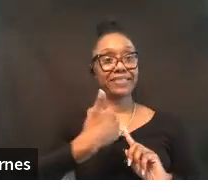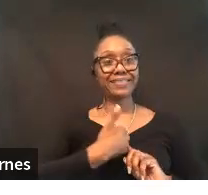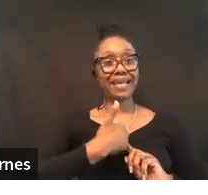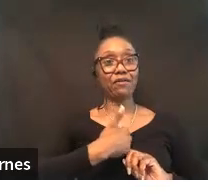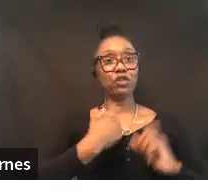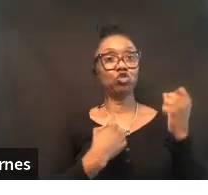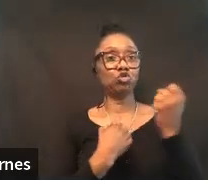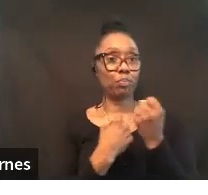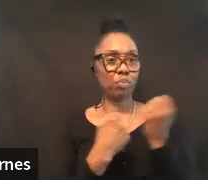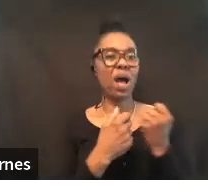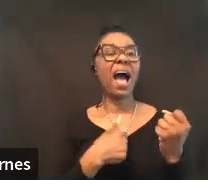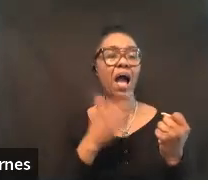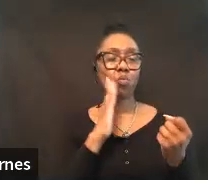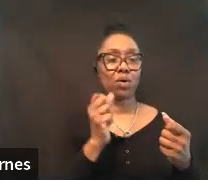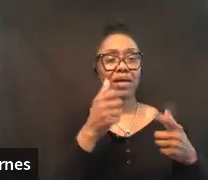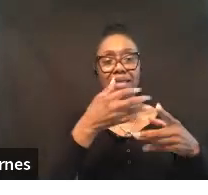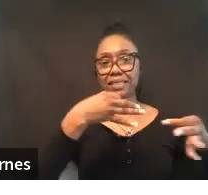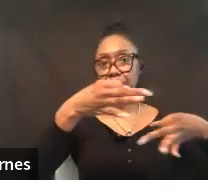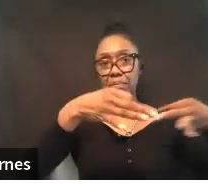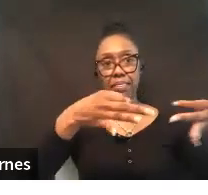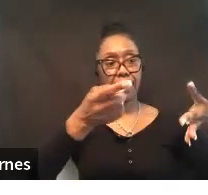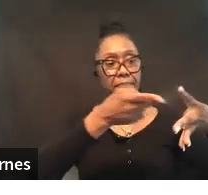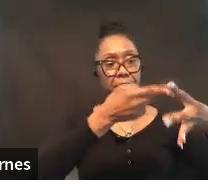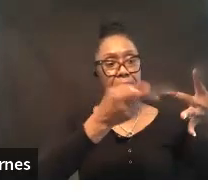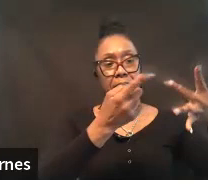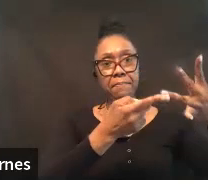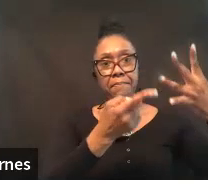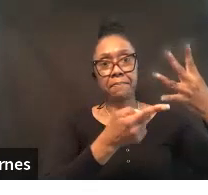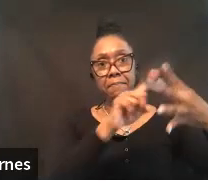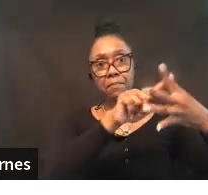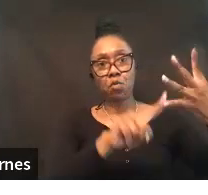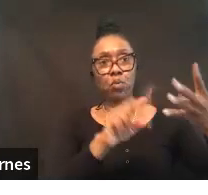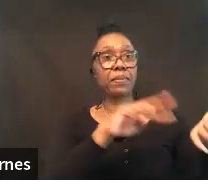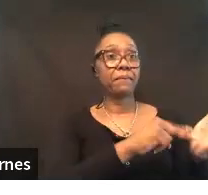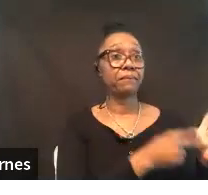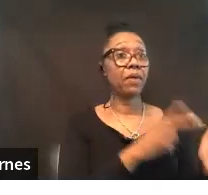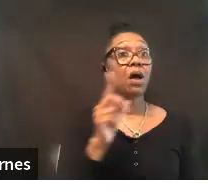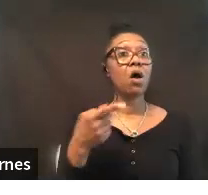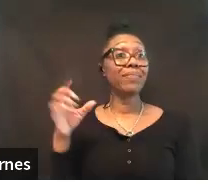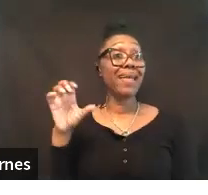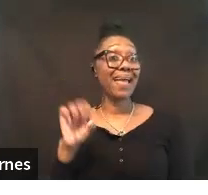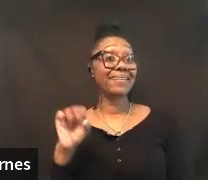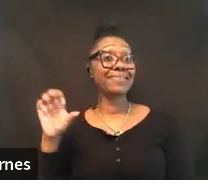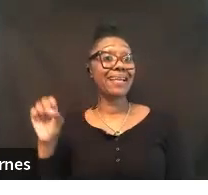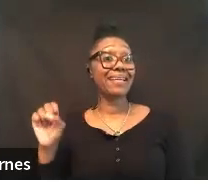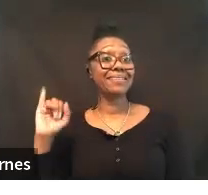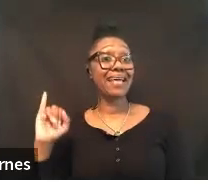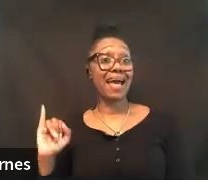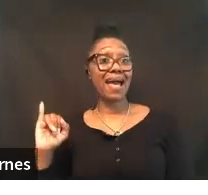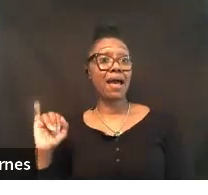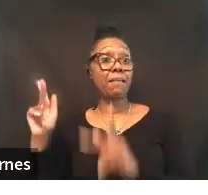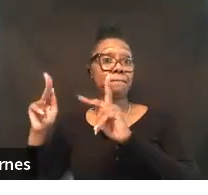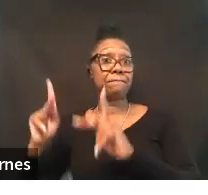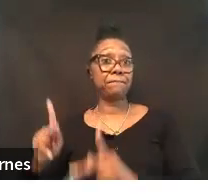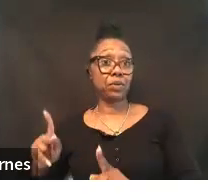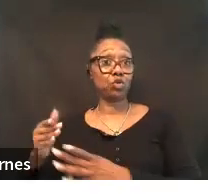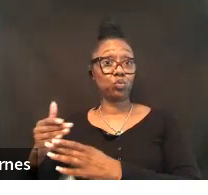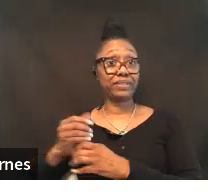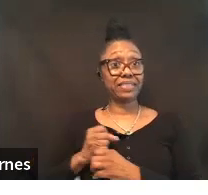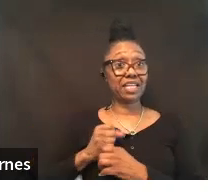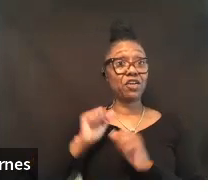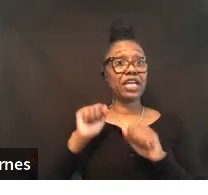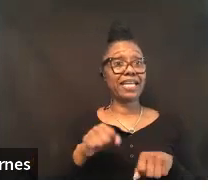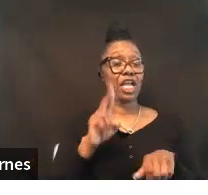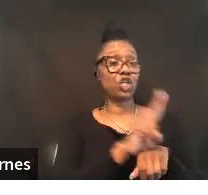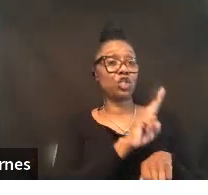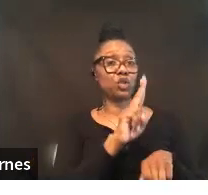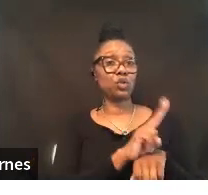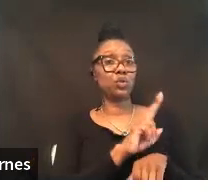Work incentives. Only the SSI beneficiary, can, use the student aren't income exclusion.